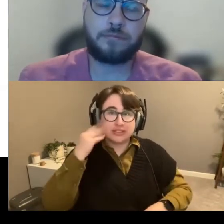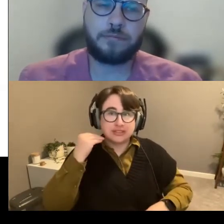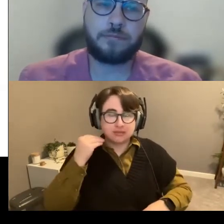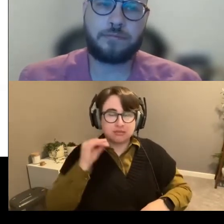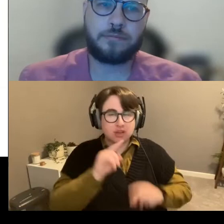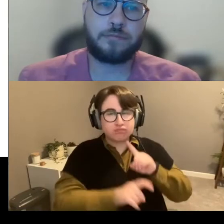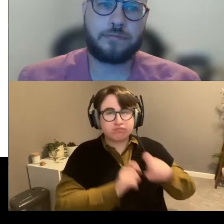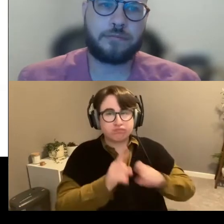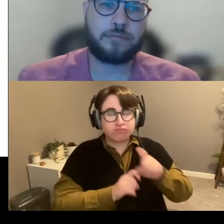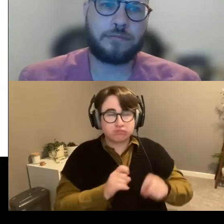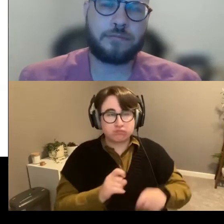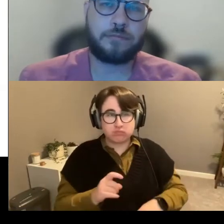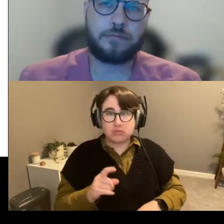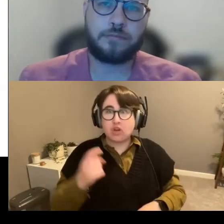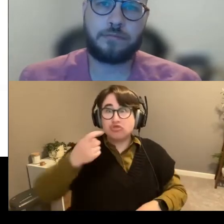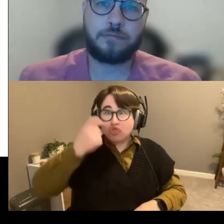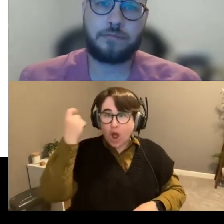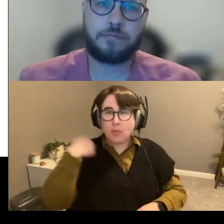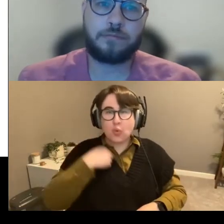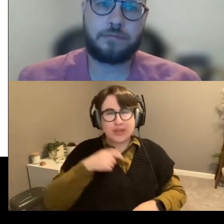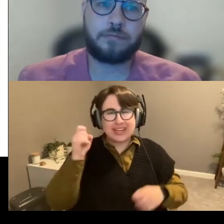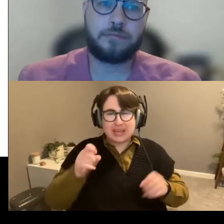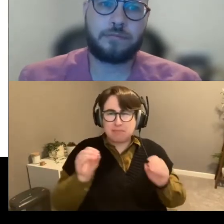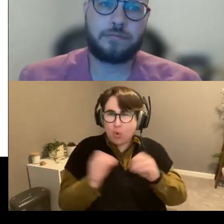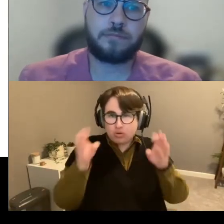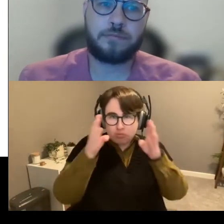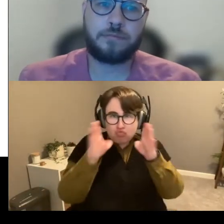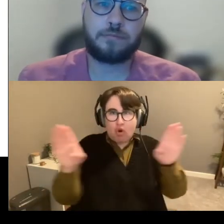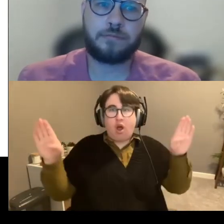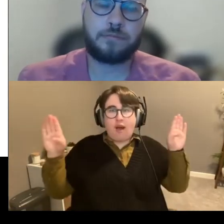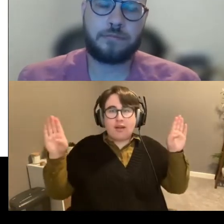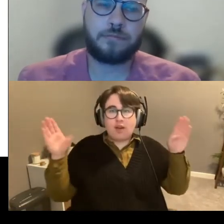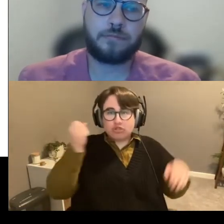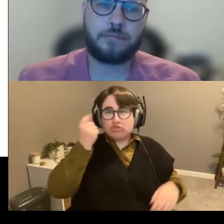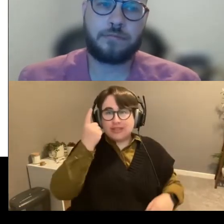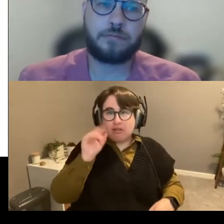we also need to broaden it when we think about trans people